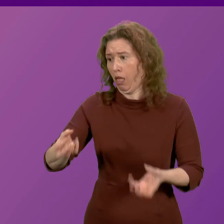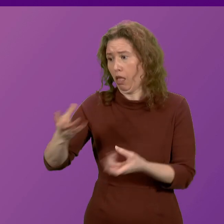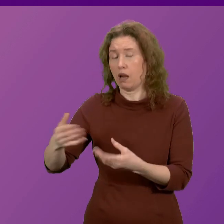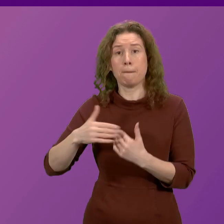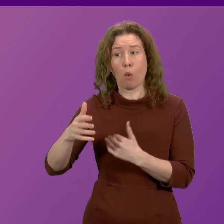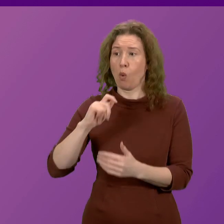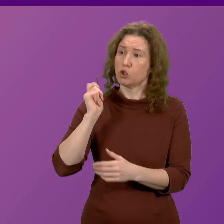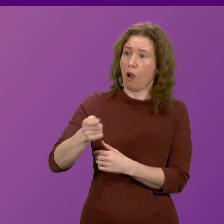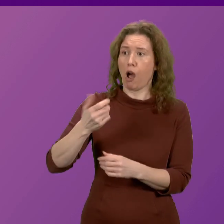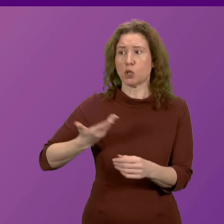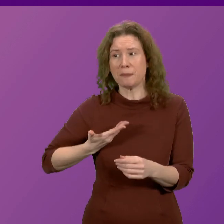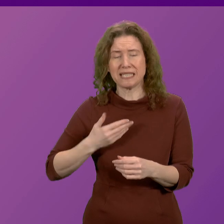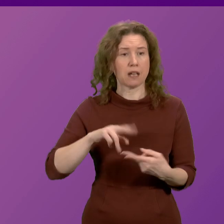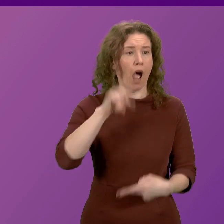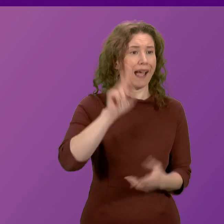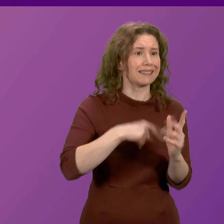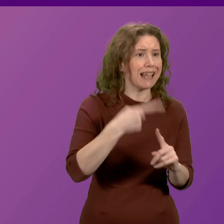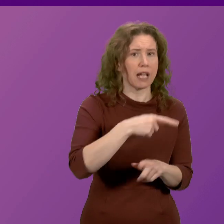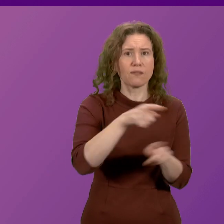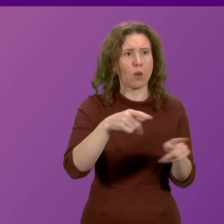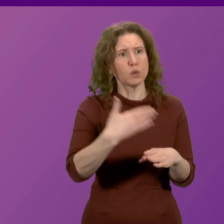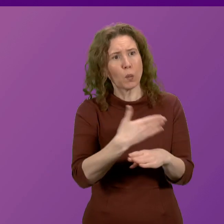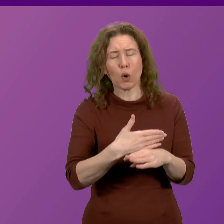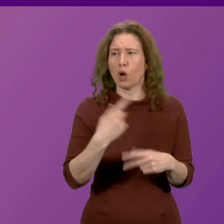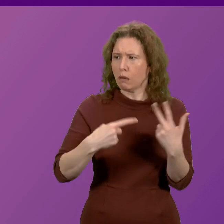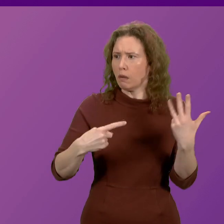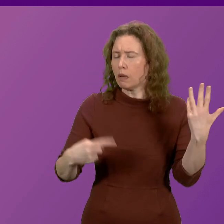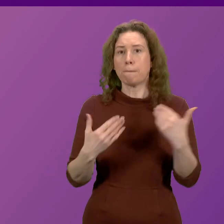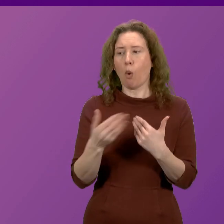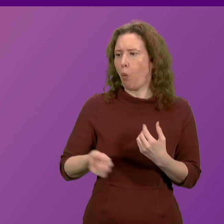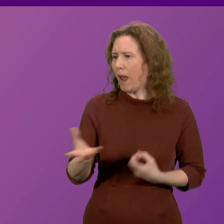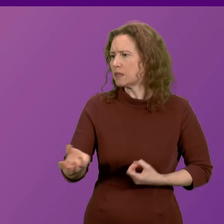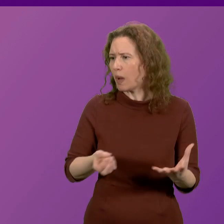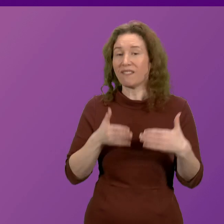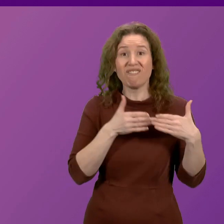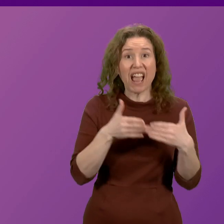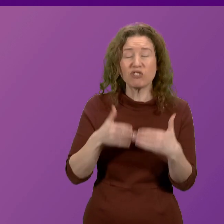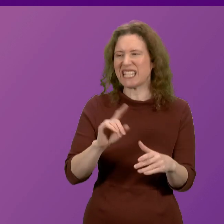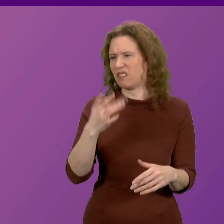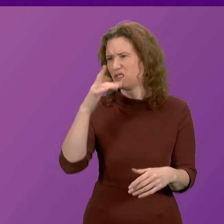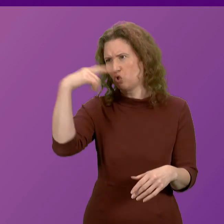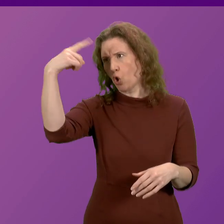for businesses, higher taxes on workers and more waste on ferries and nonsense projects. People